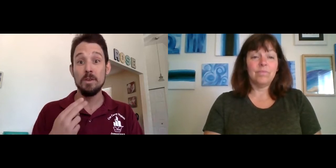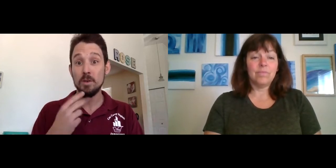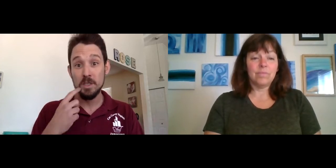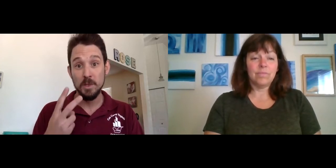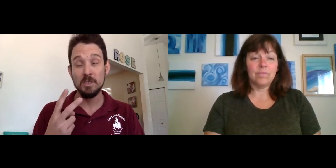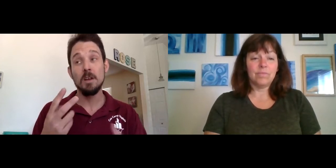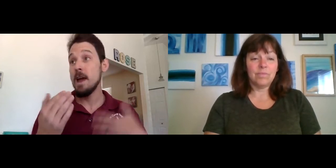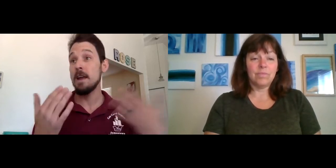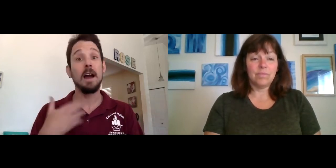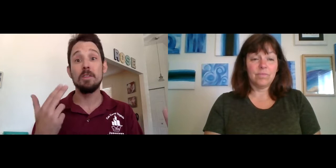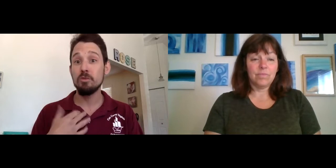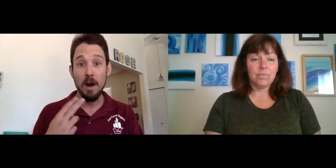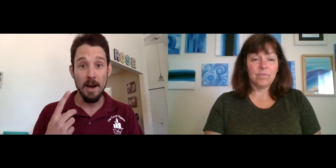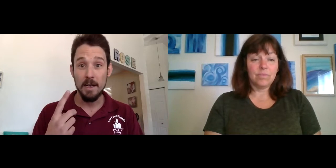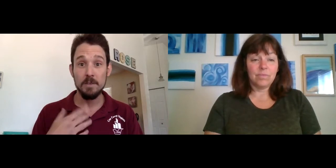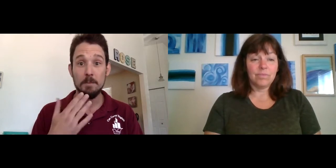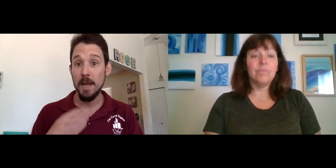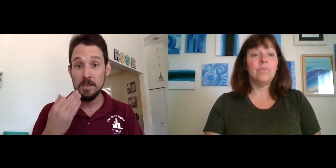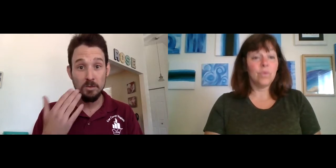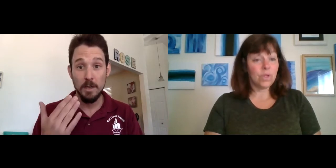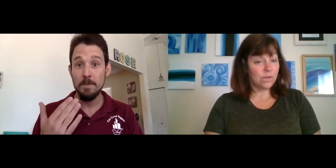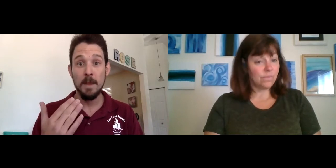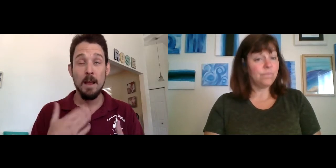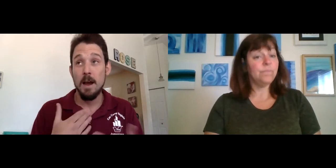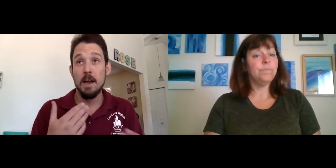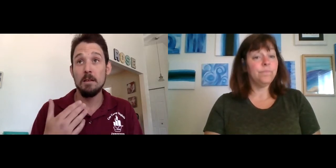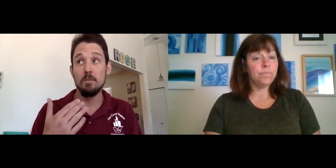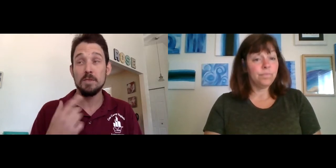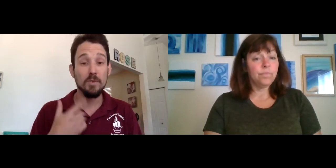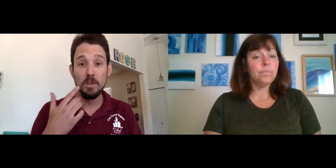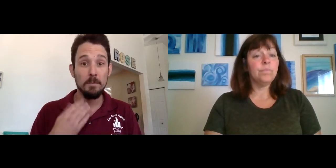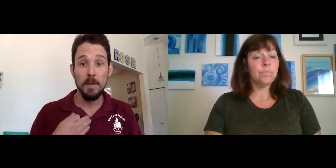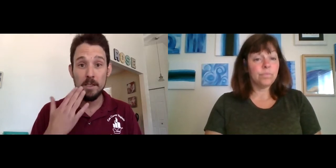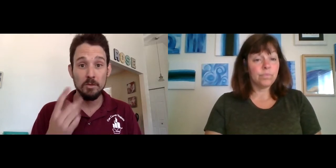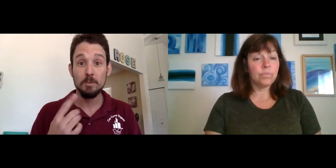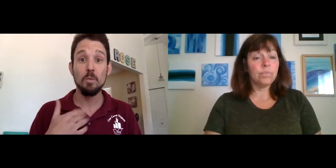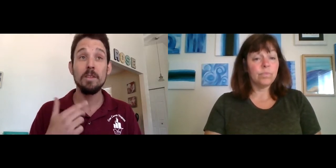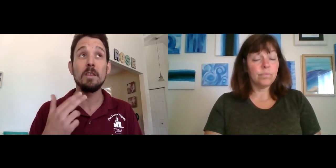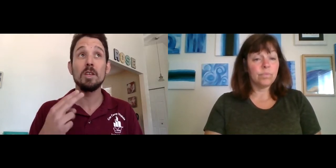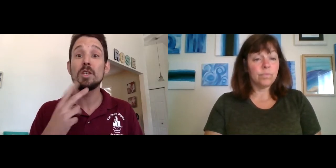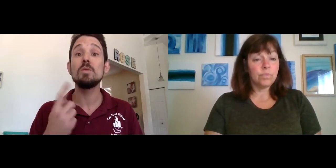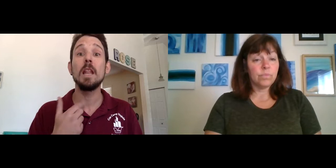cued speech I thrived in the mainstream, I was fully mainstreamed with Cued